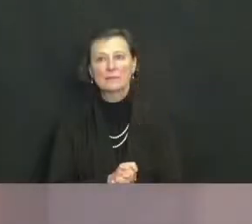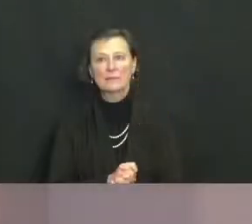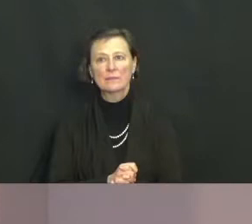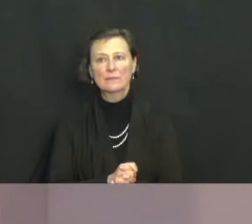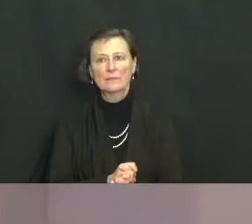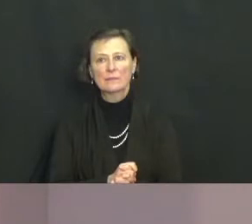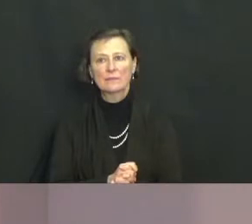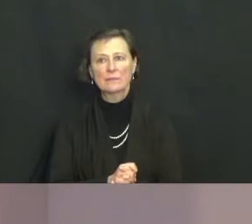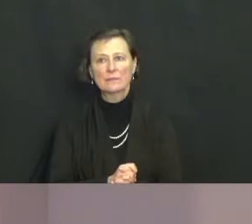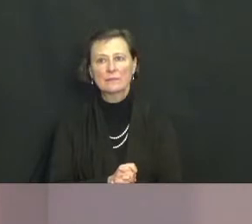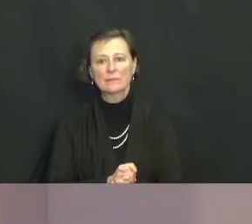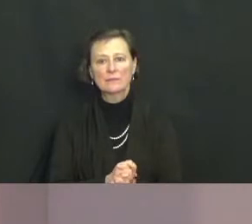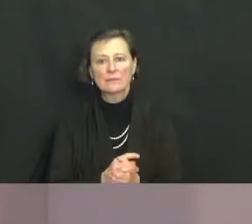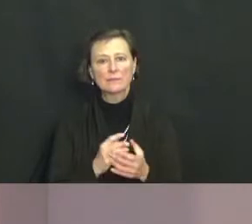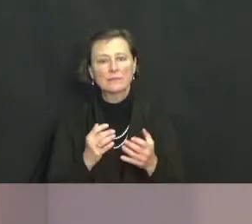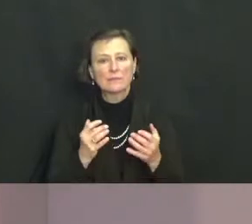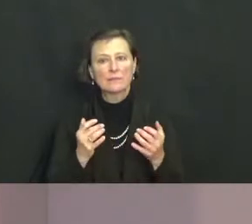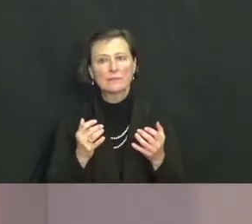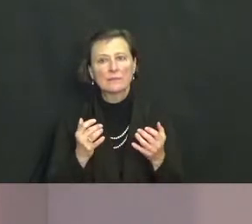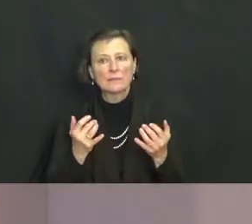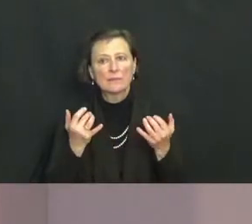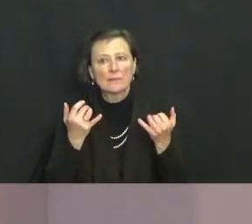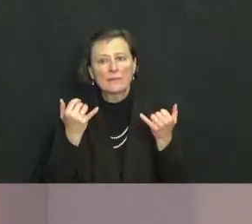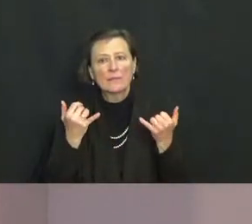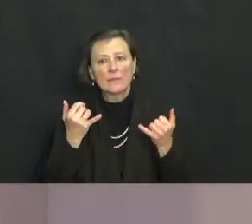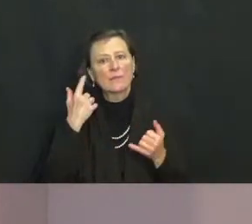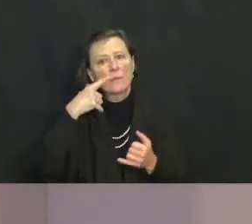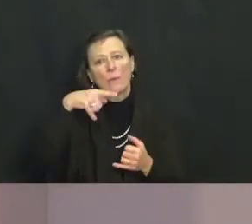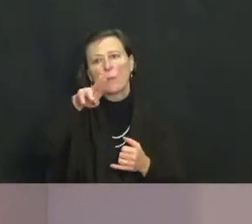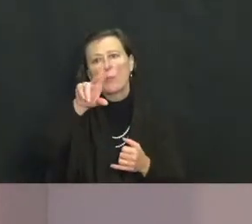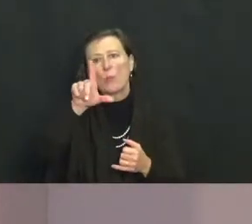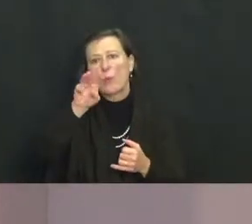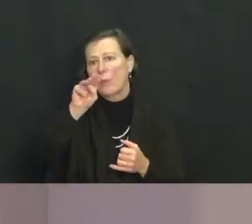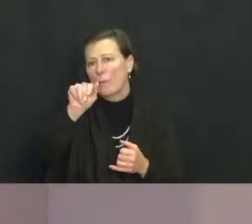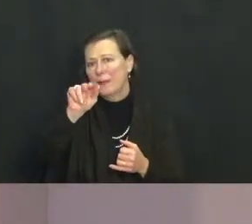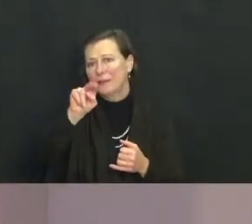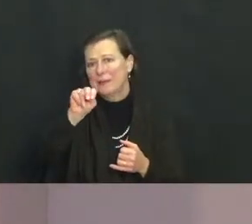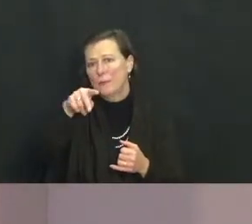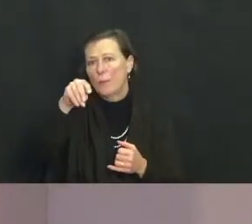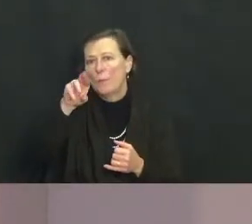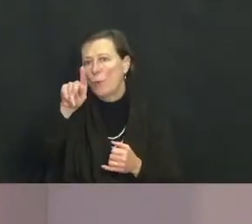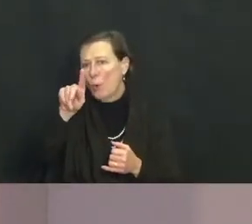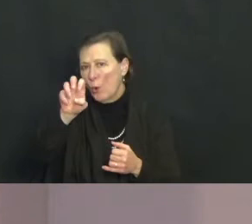This is for the Pullman porters, who organized when people said they couldn't.